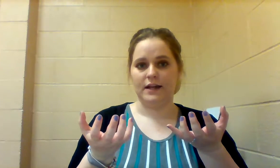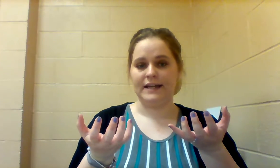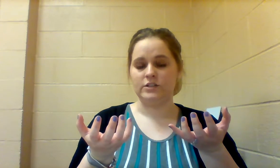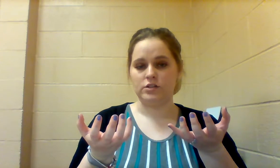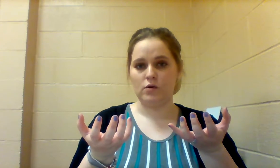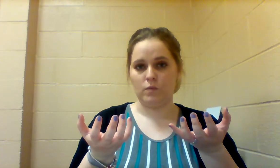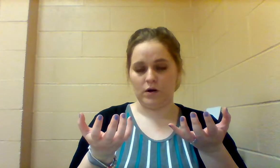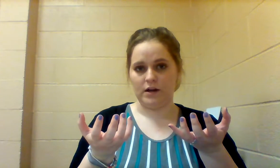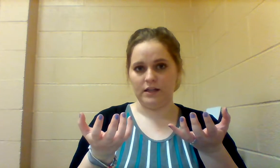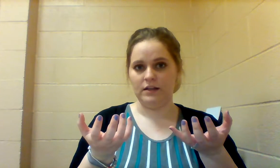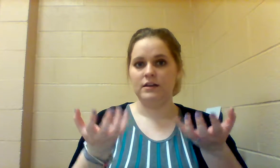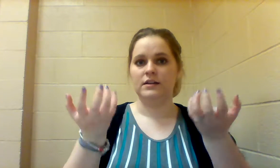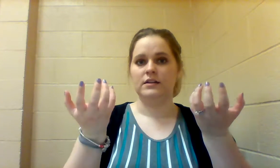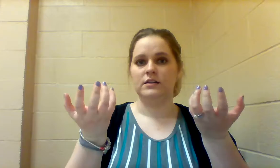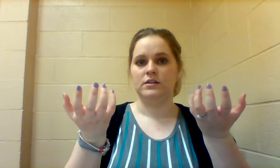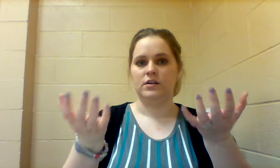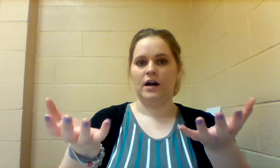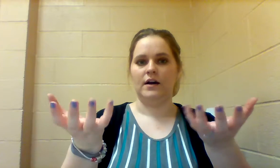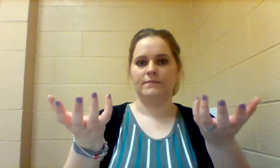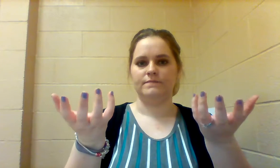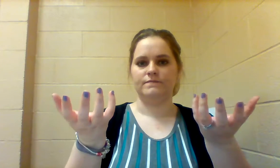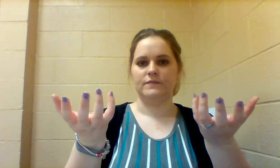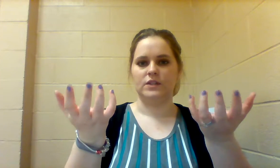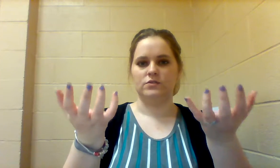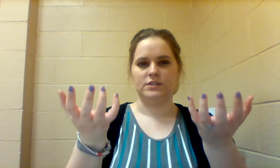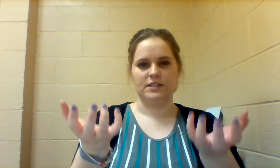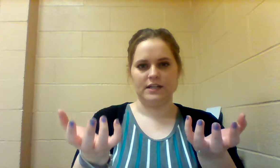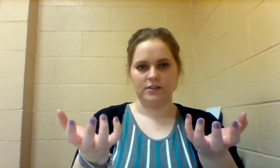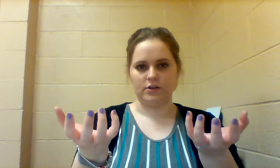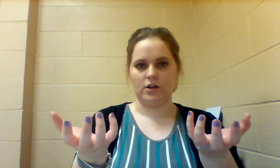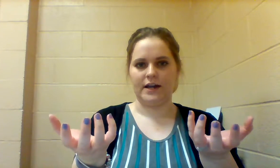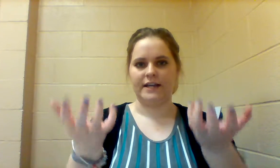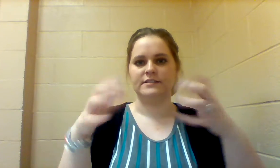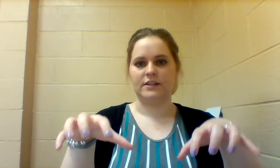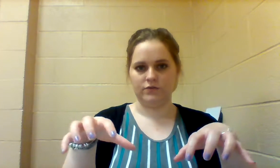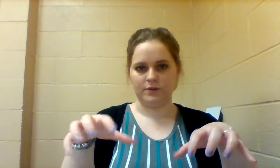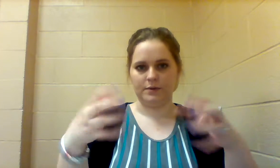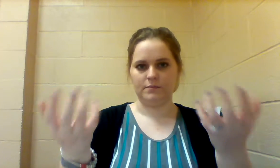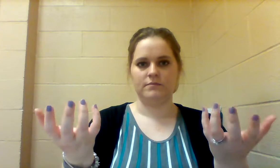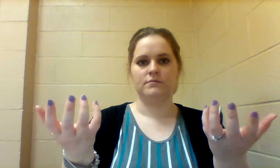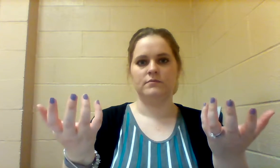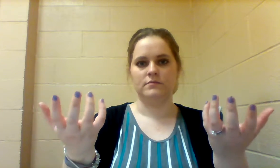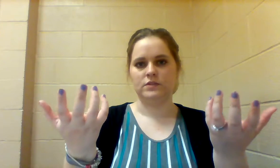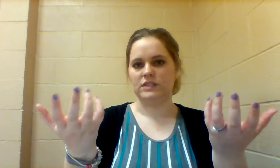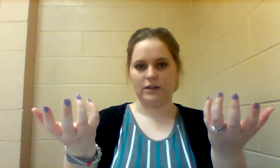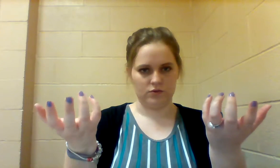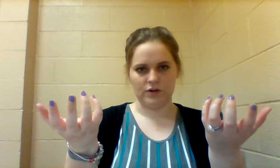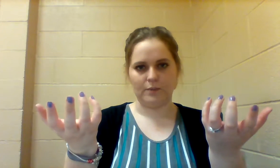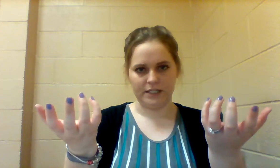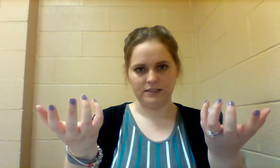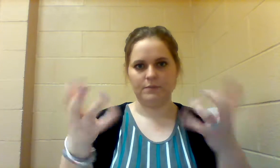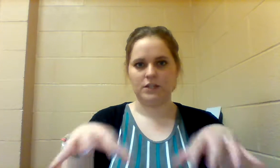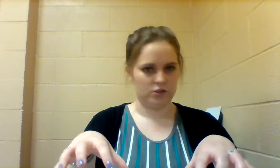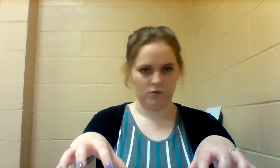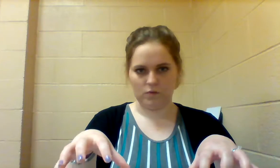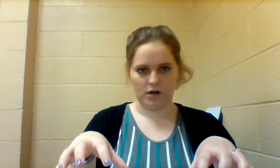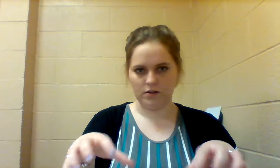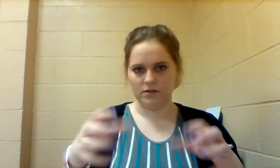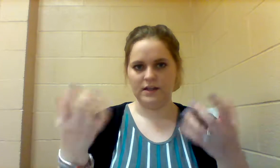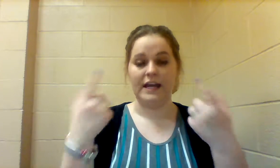and DON'T WANT you just take your claw hands and you flip them it's like you're dropping something DON'T WANT and you would